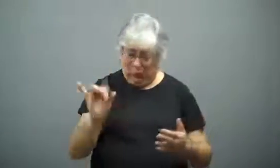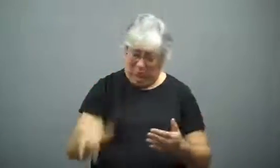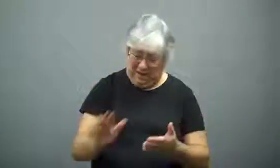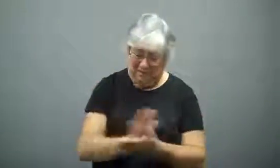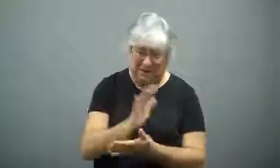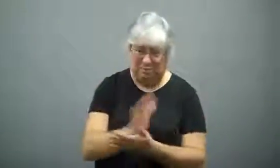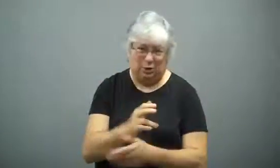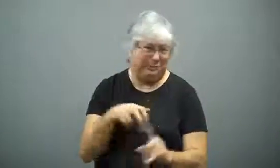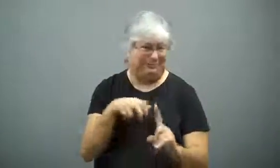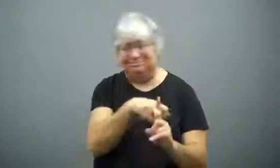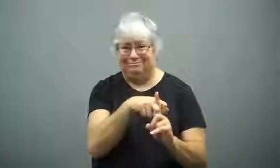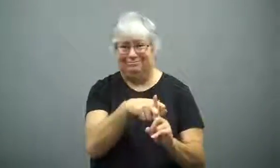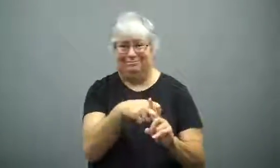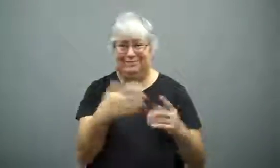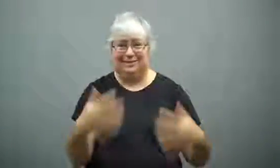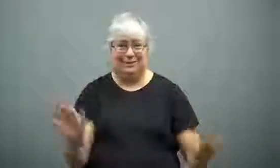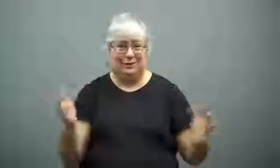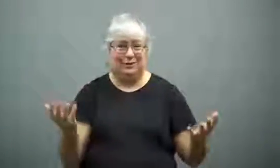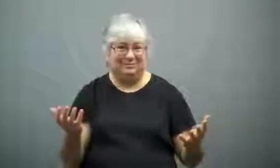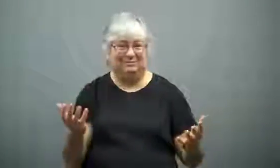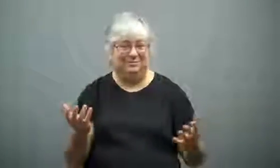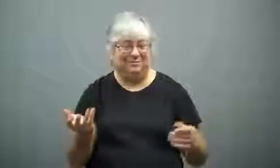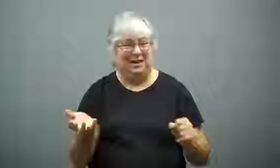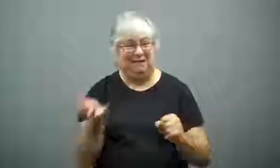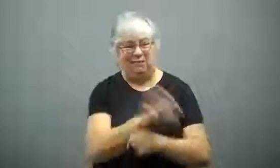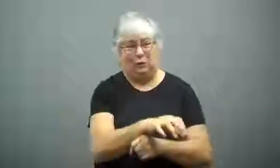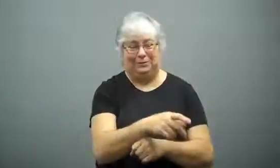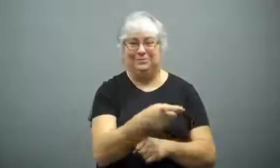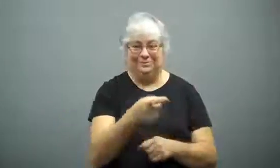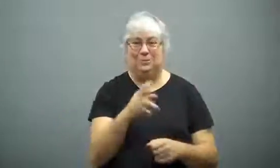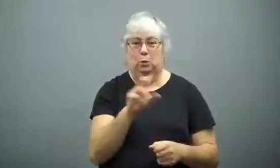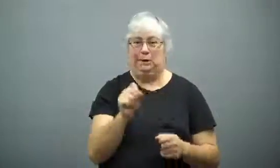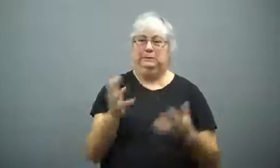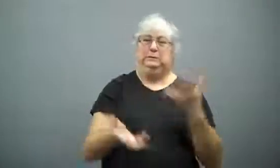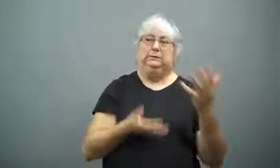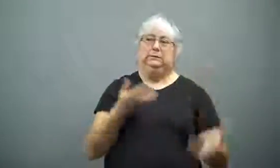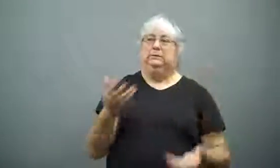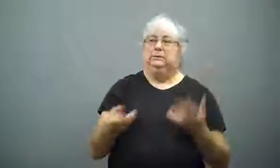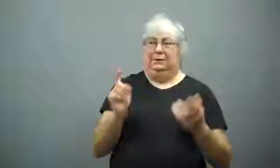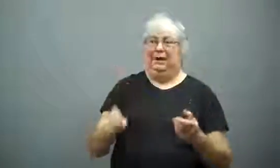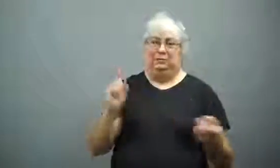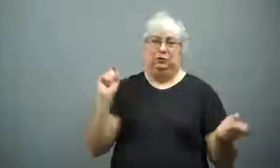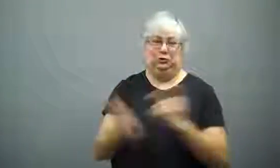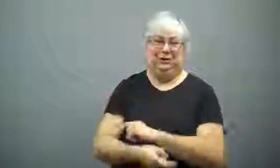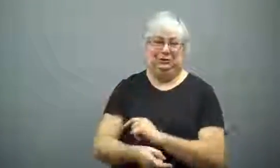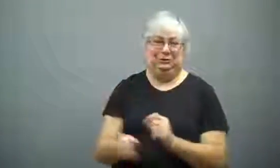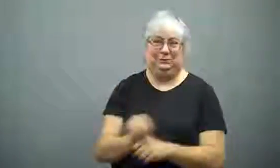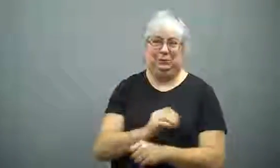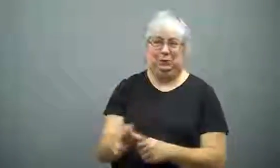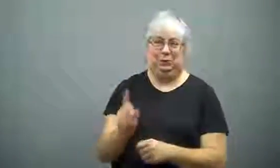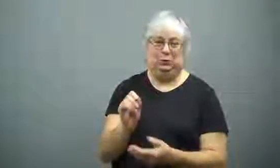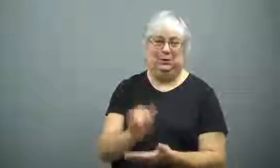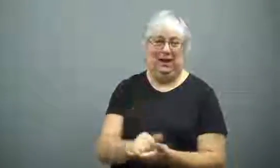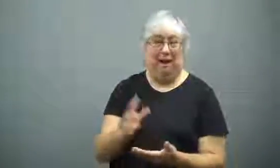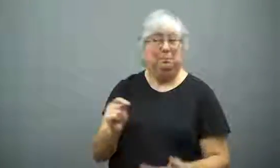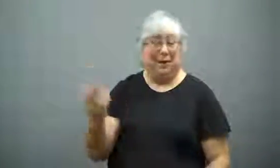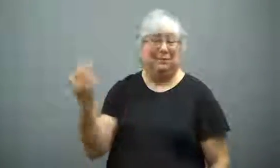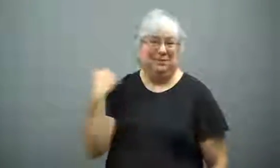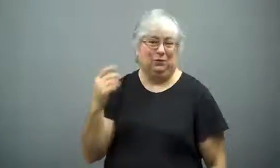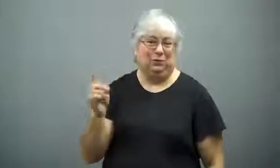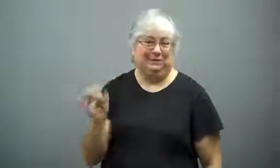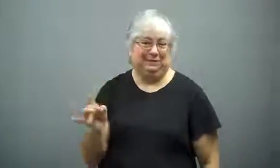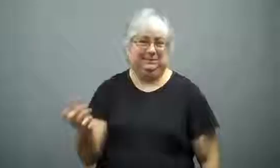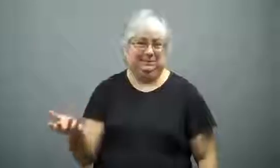The US was busted by the documents that were distributed.